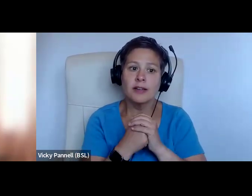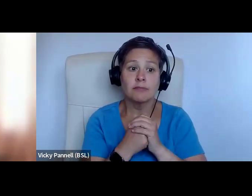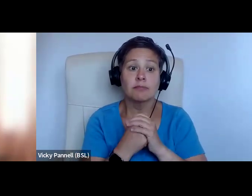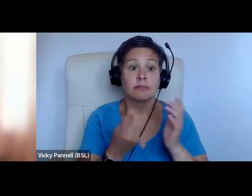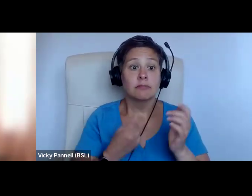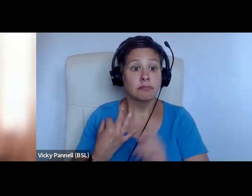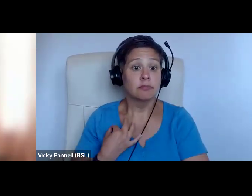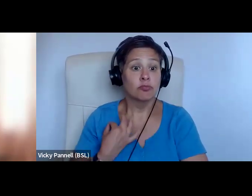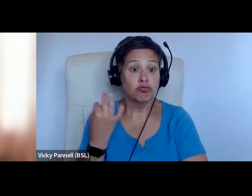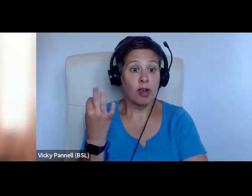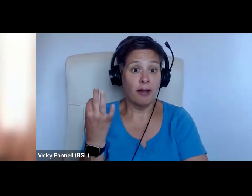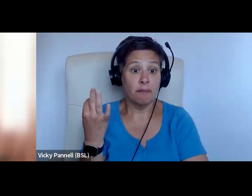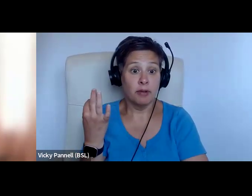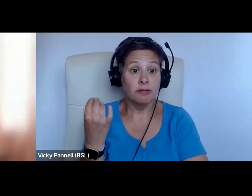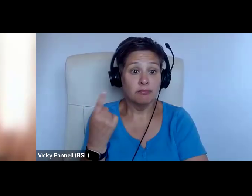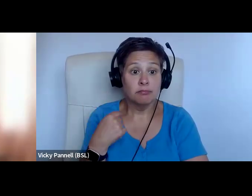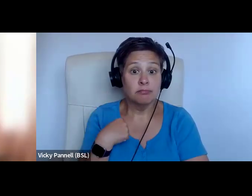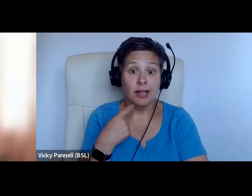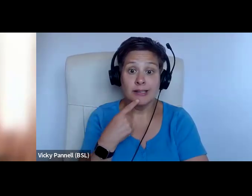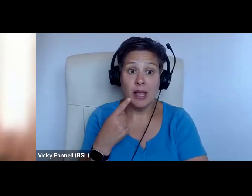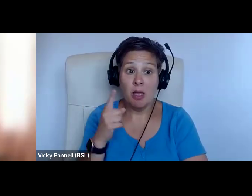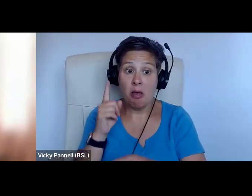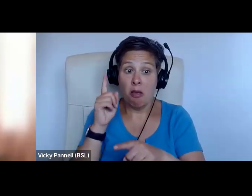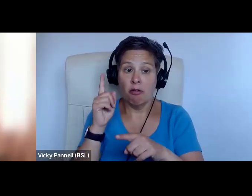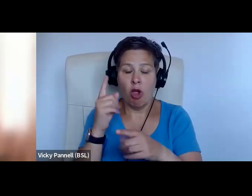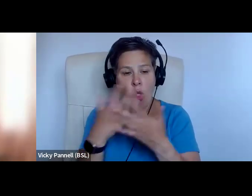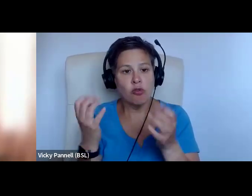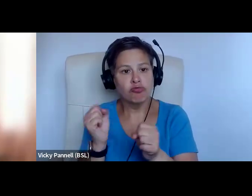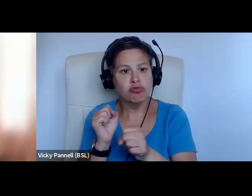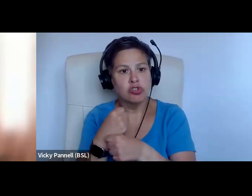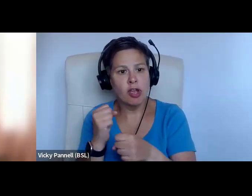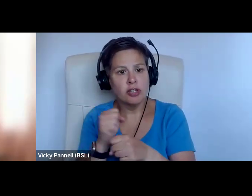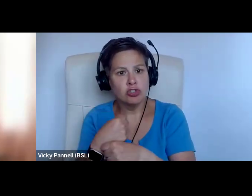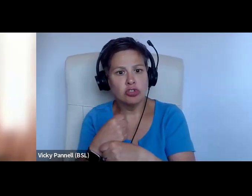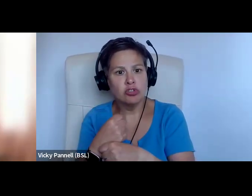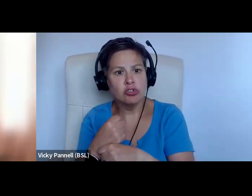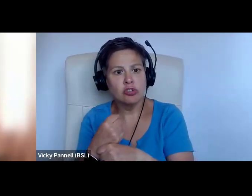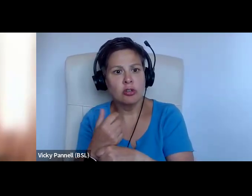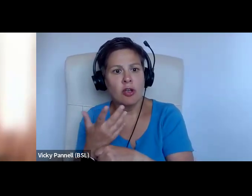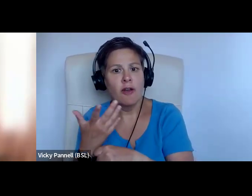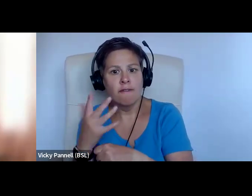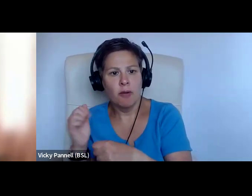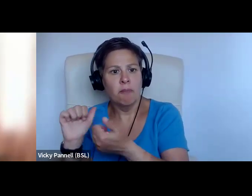stem from student services interactions with student services. So that's either, you know,